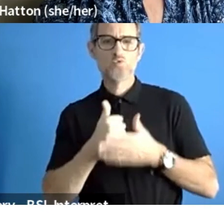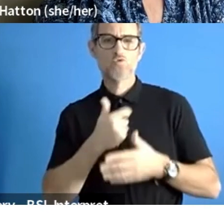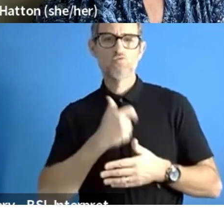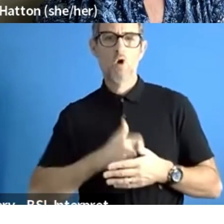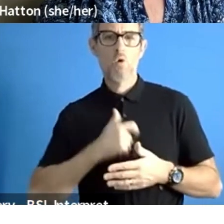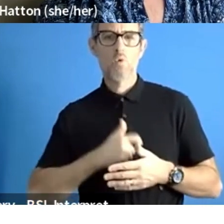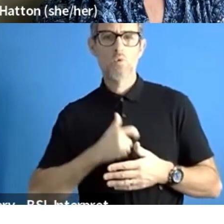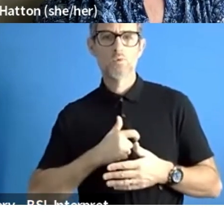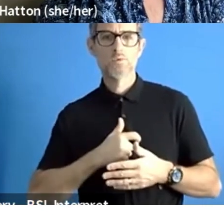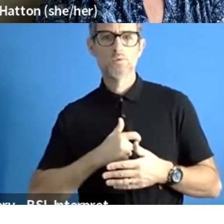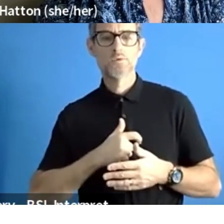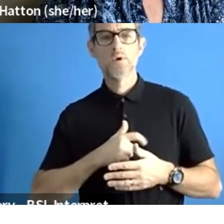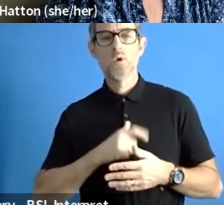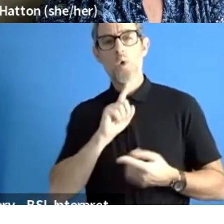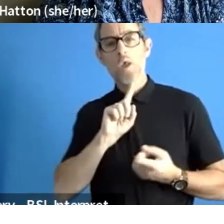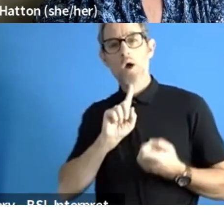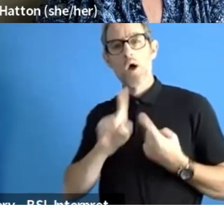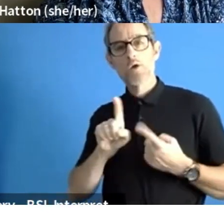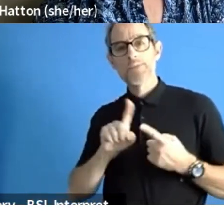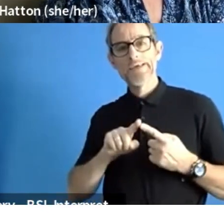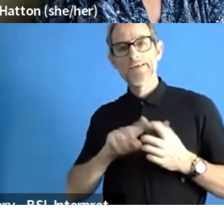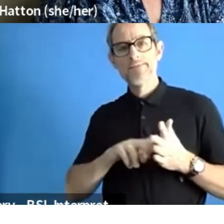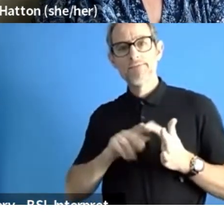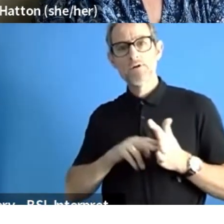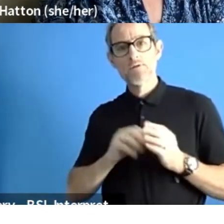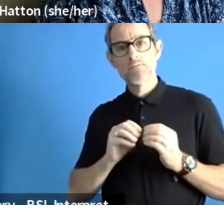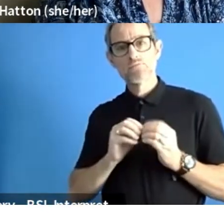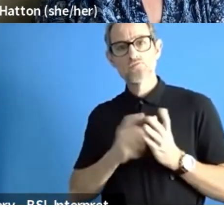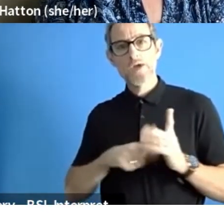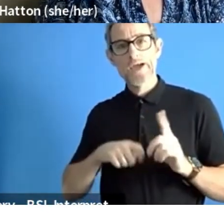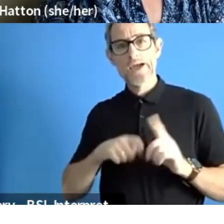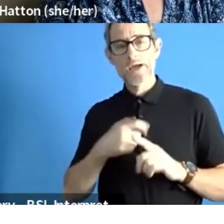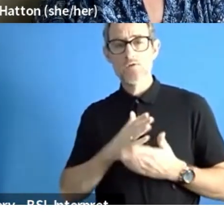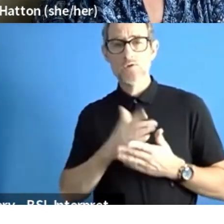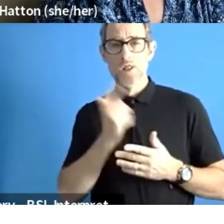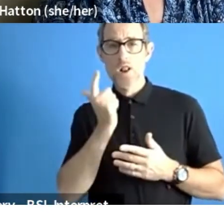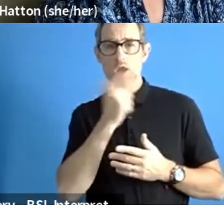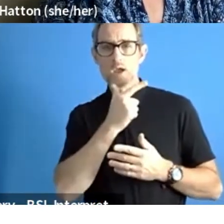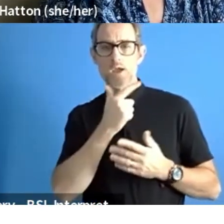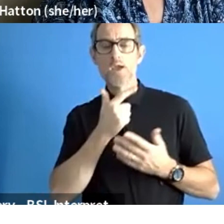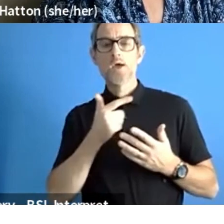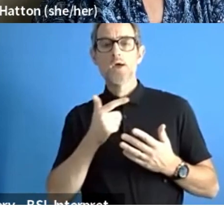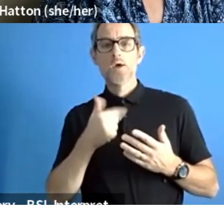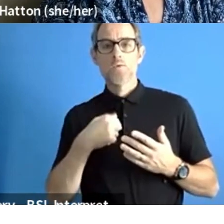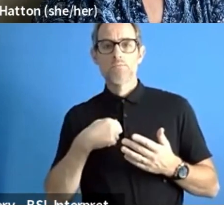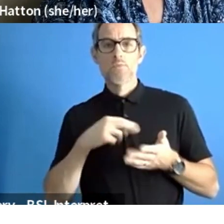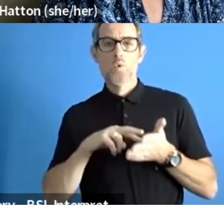Evenbreak's perspective in that we're fortunate to have members of the team